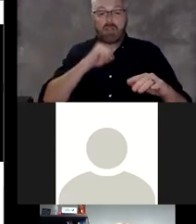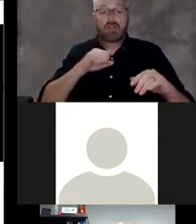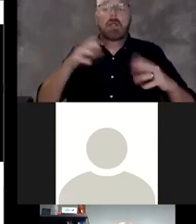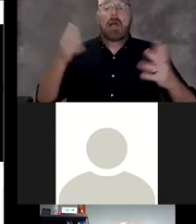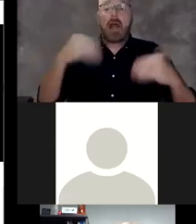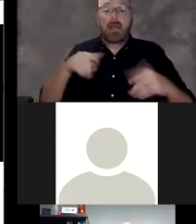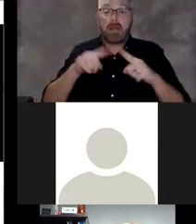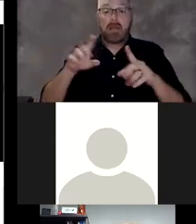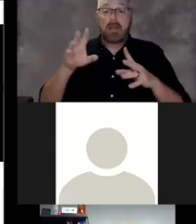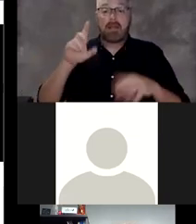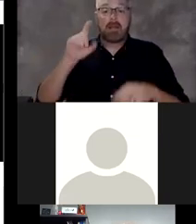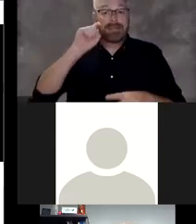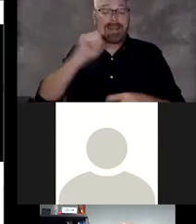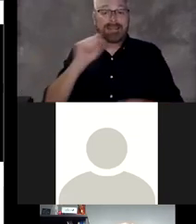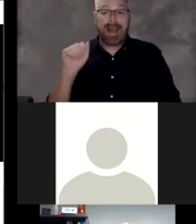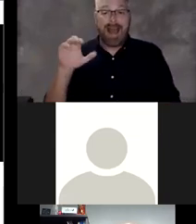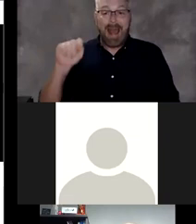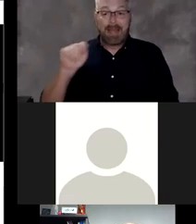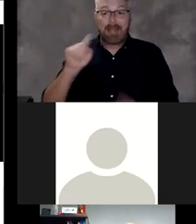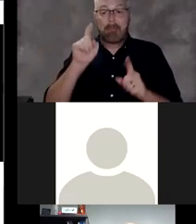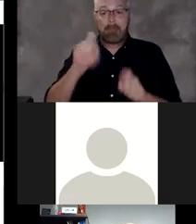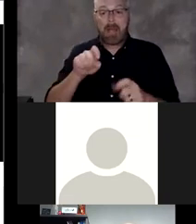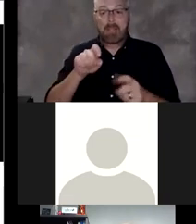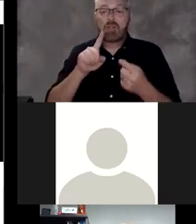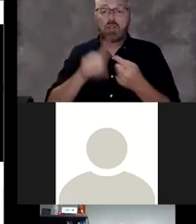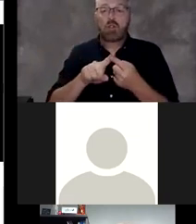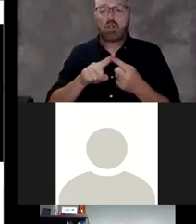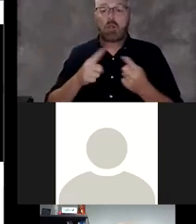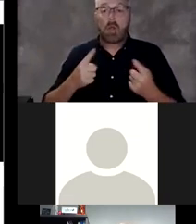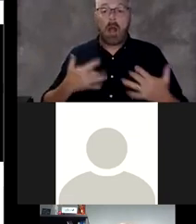WITH THE INTENT TO AROUSE OR SATISFY THE SEXUAL DESIRE OF